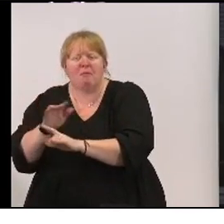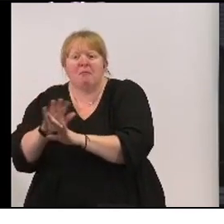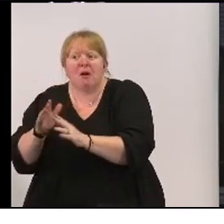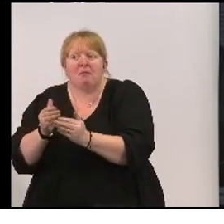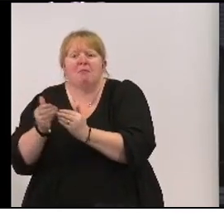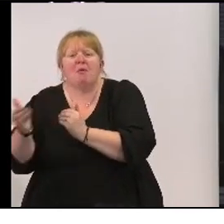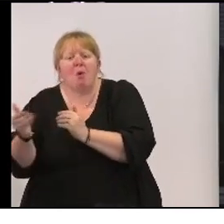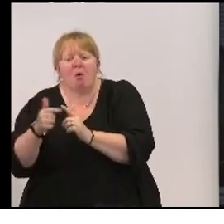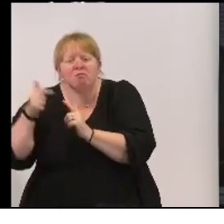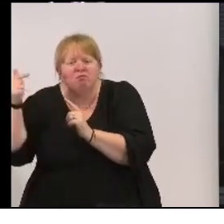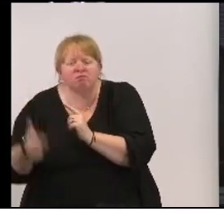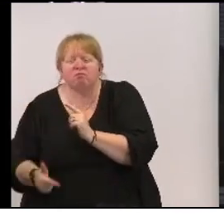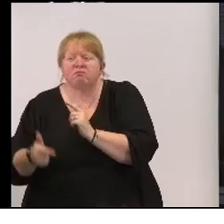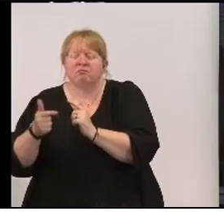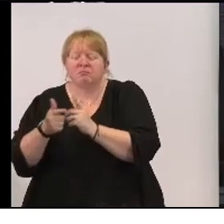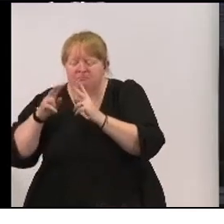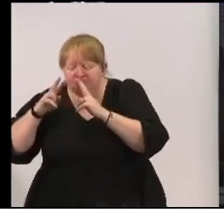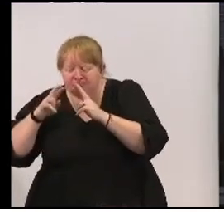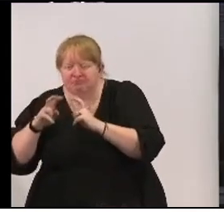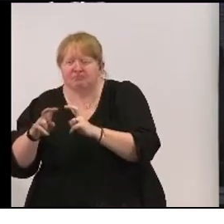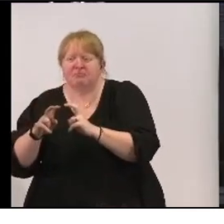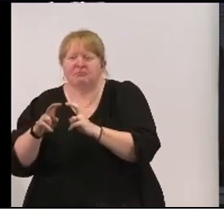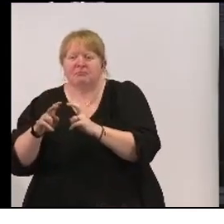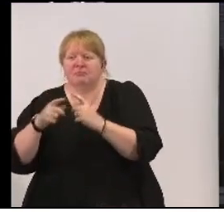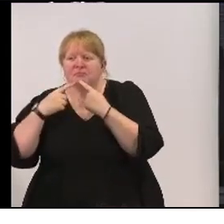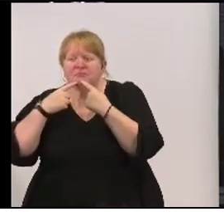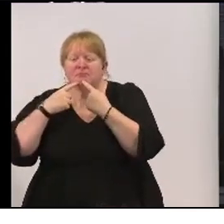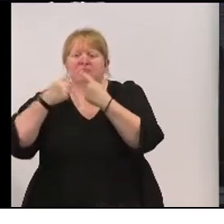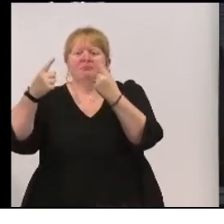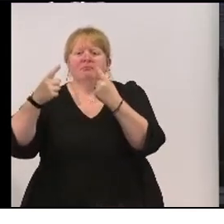but let's really make that public statement that we've learned from it,